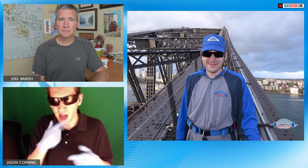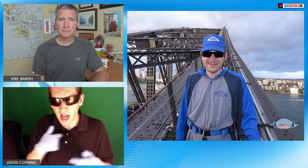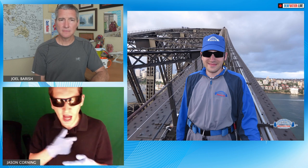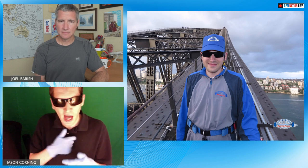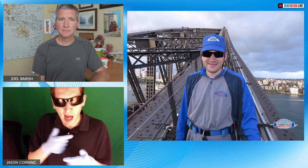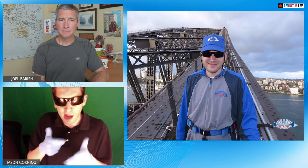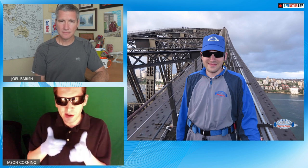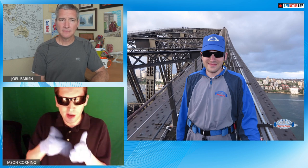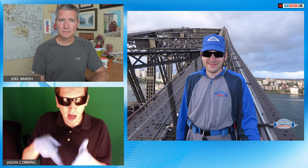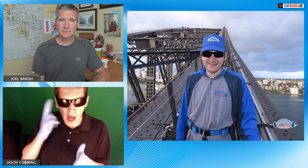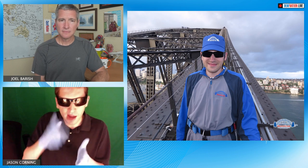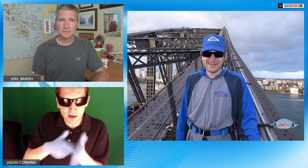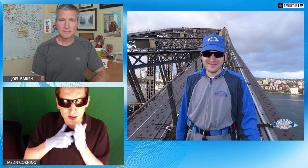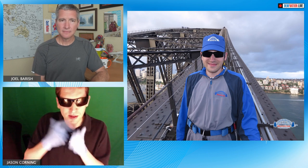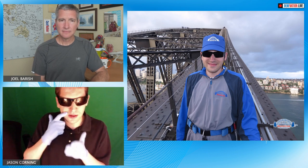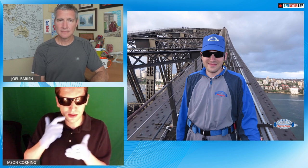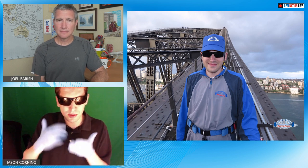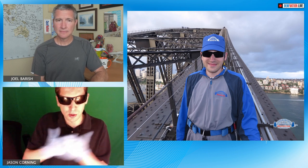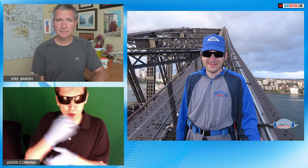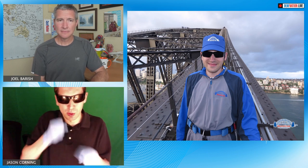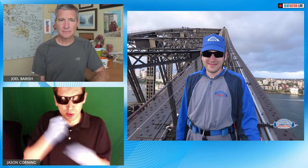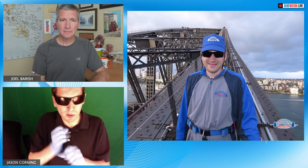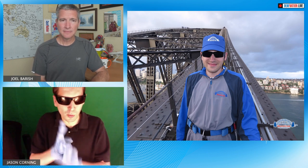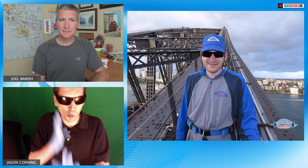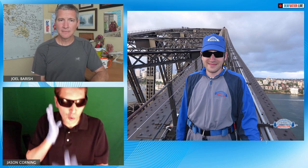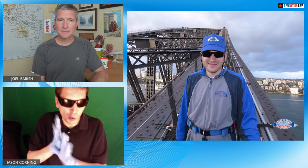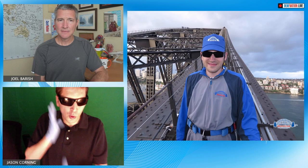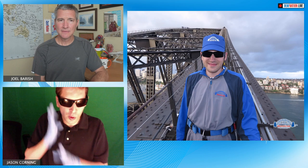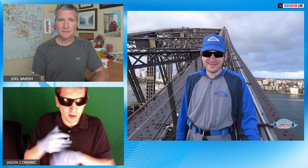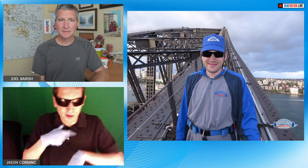It was a new year and high demand with a lot of people wanting to climb.